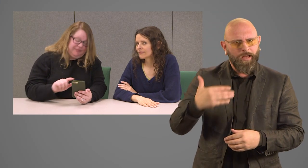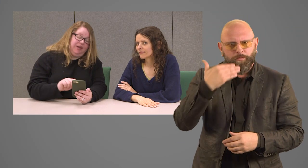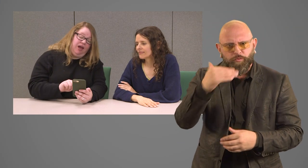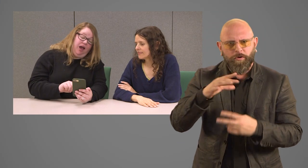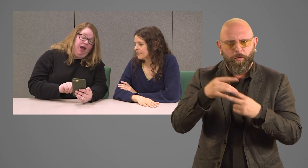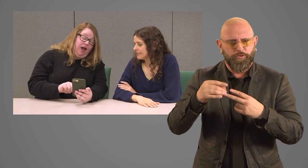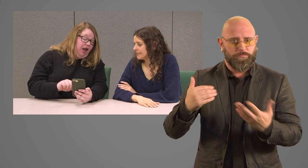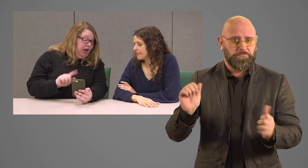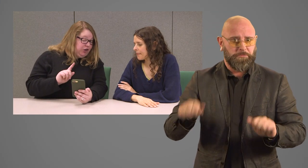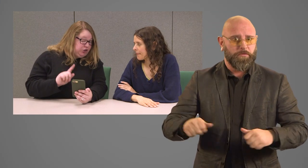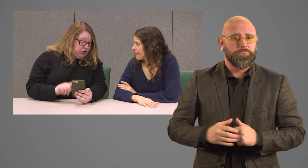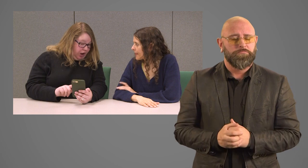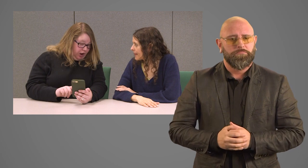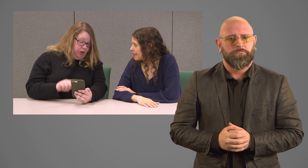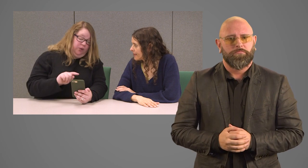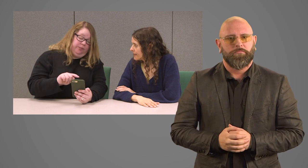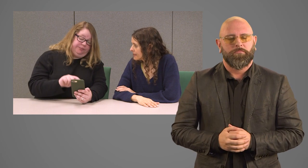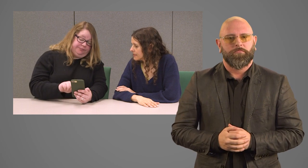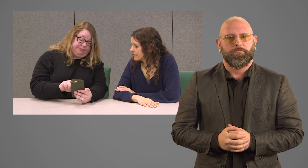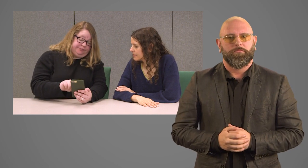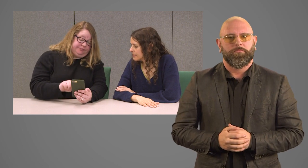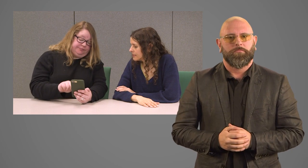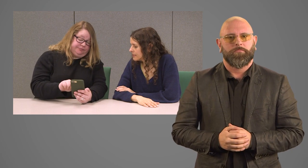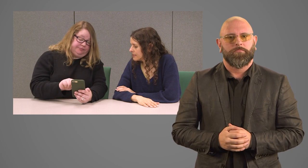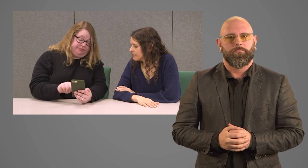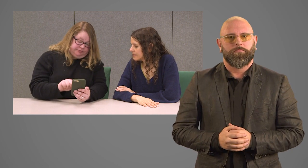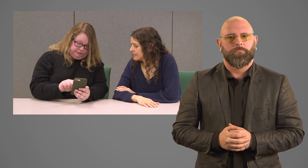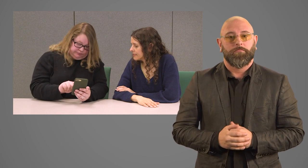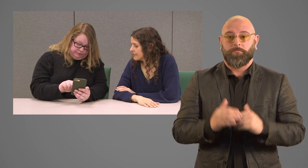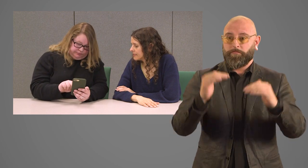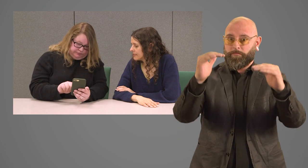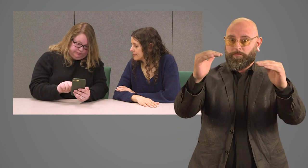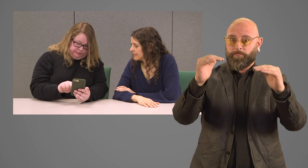Communicating in writing is often a good option.